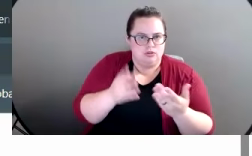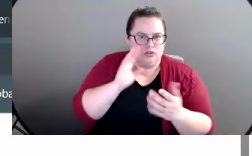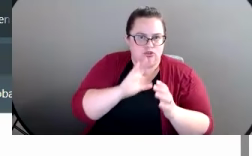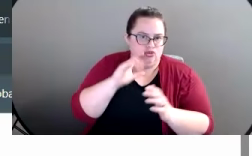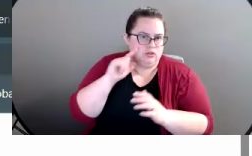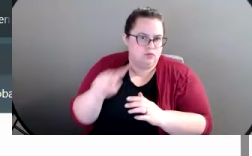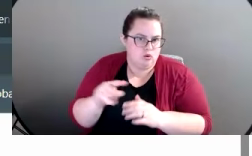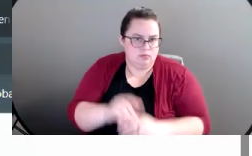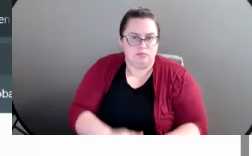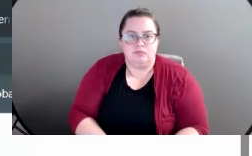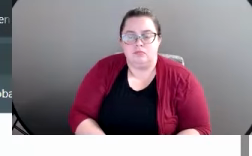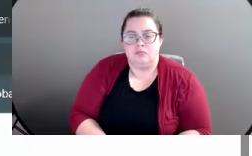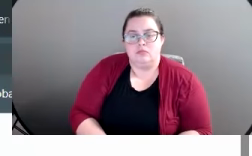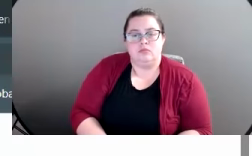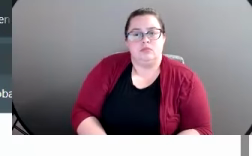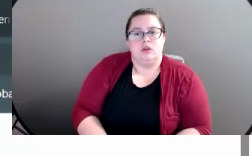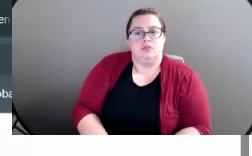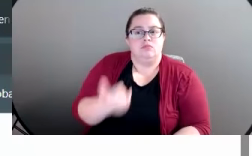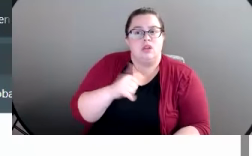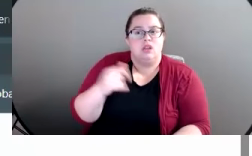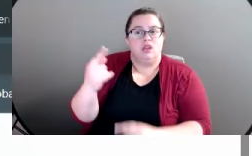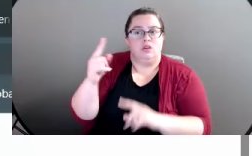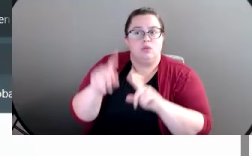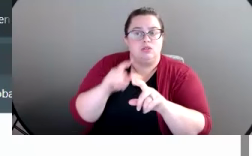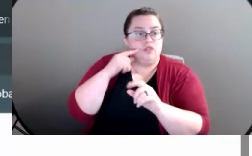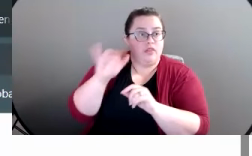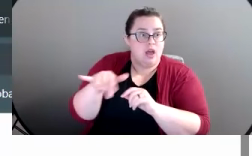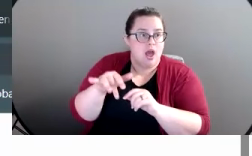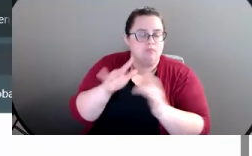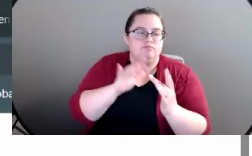But any questions about skills commons, reach out to Sally and I.